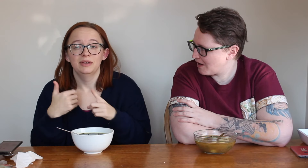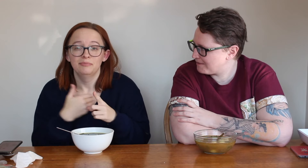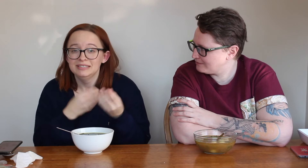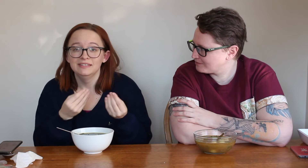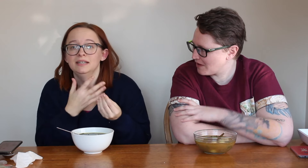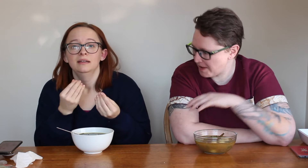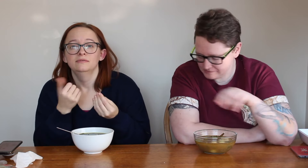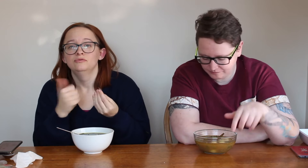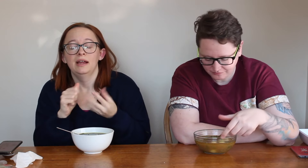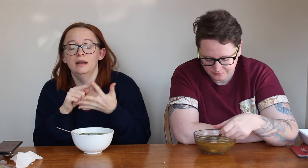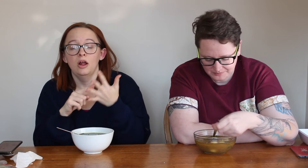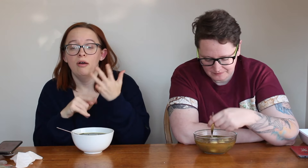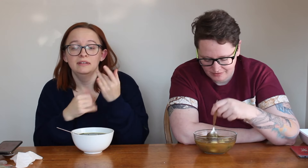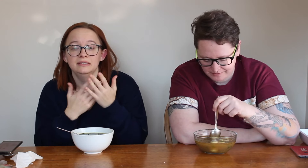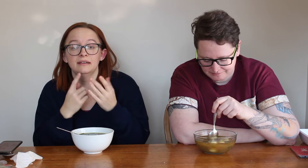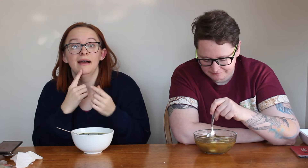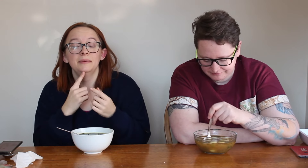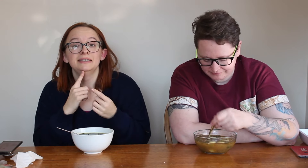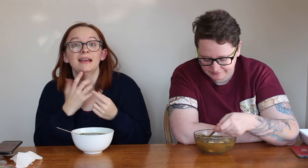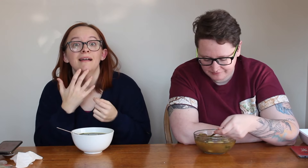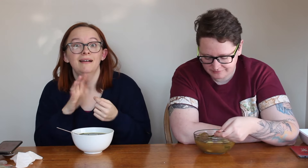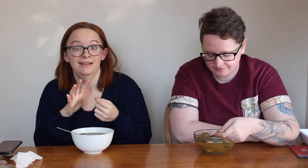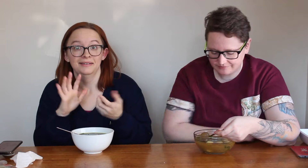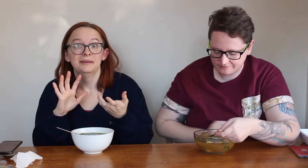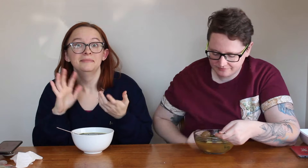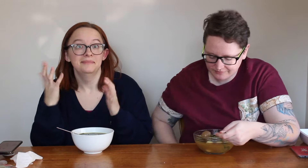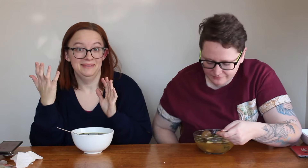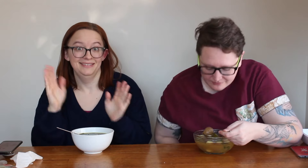When your mom came? -Around two to three weeks. -Yeah so around two to three weeks old